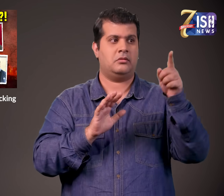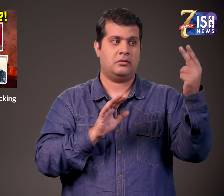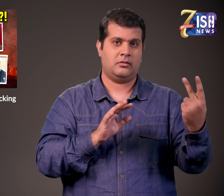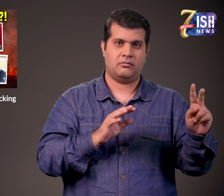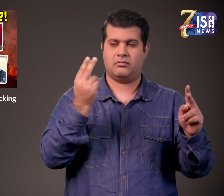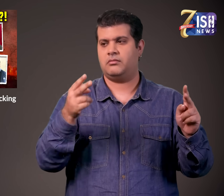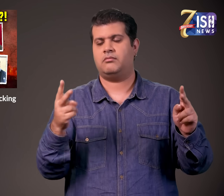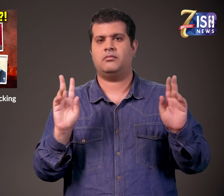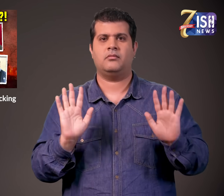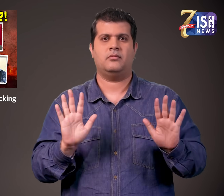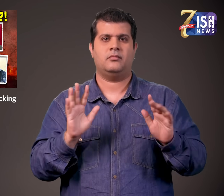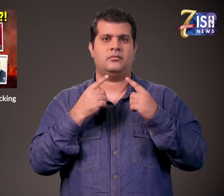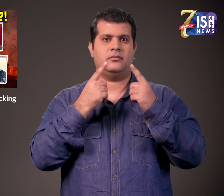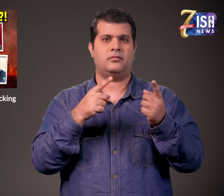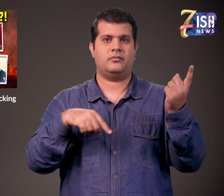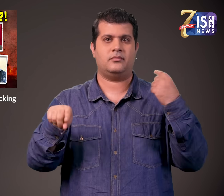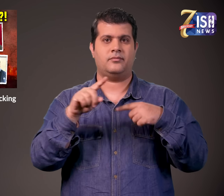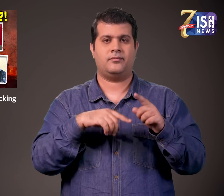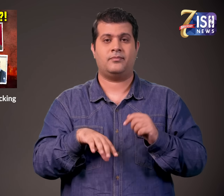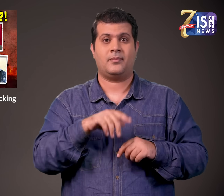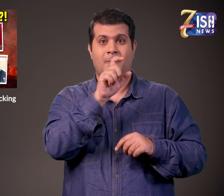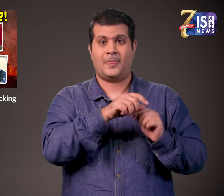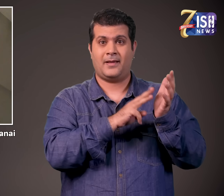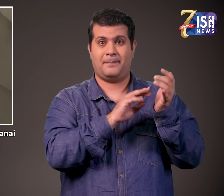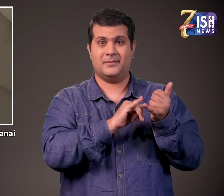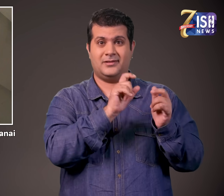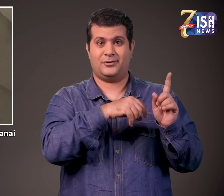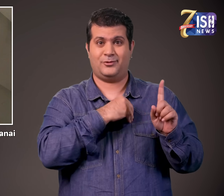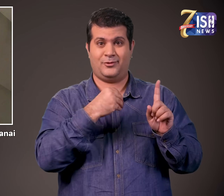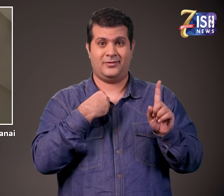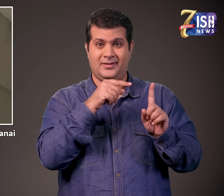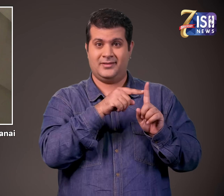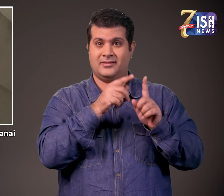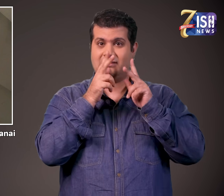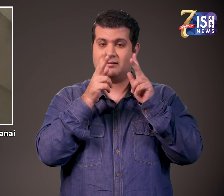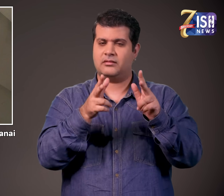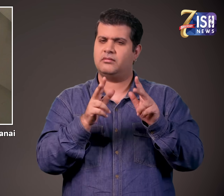Different stories are being circulated. Dr Muzammil Shakeel